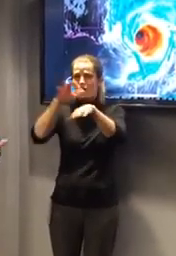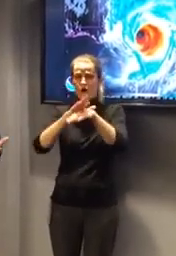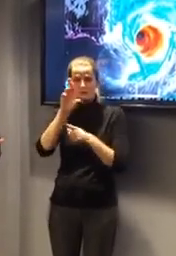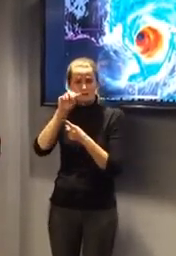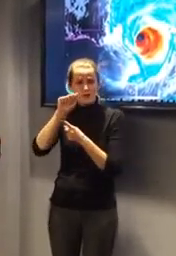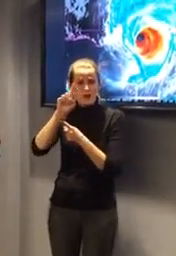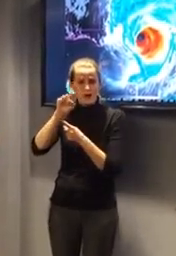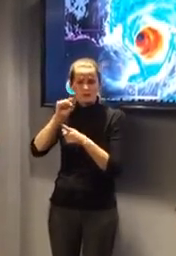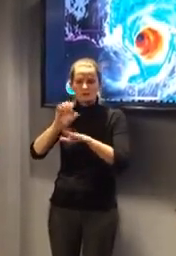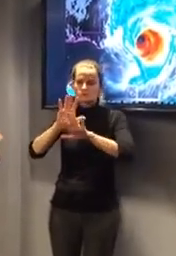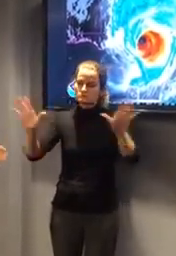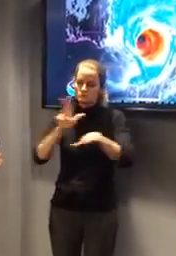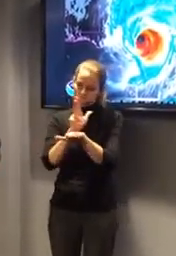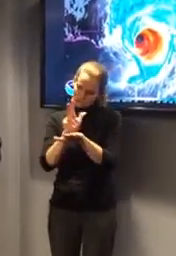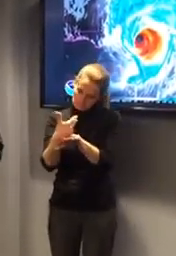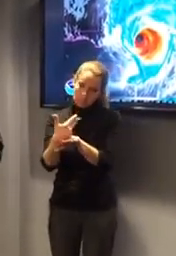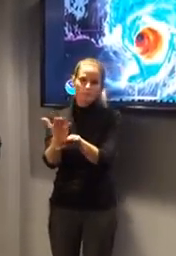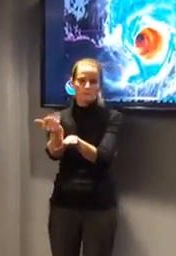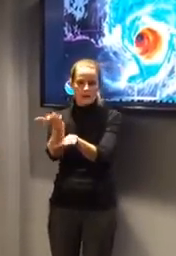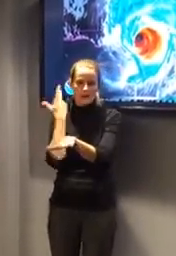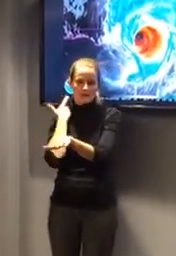So once that storm goes -- that's very good advice, Turn Around Don't Drown.